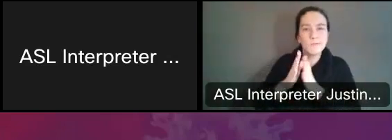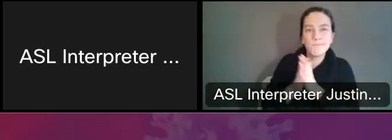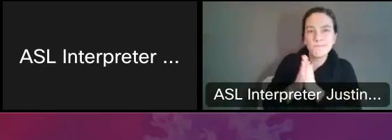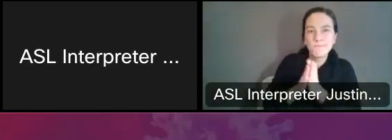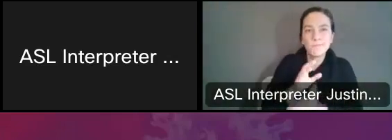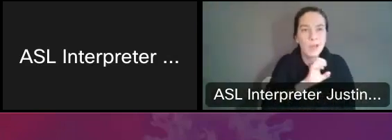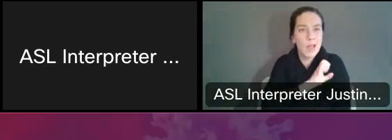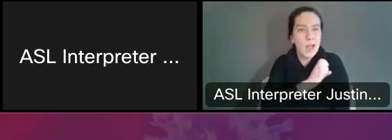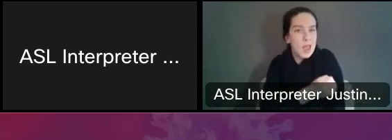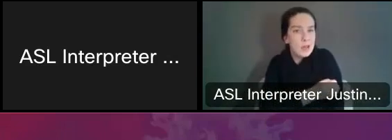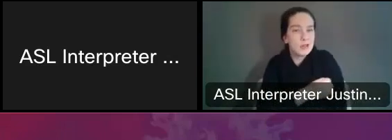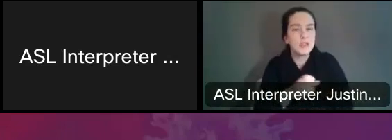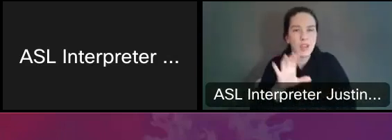Some were brought here against their will.